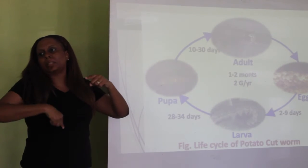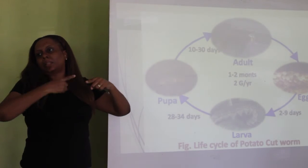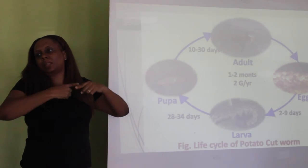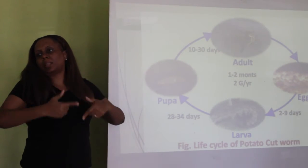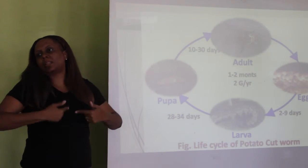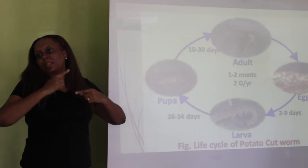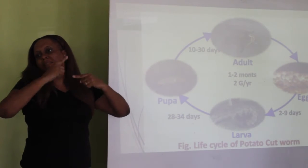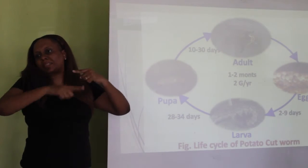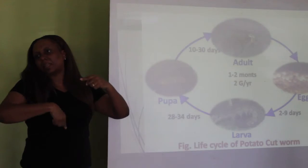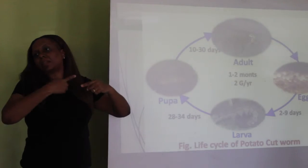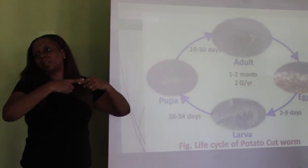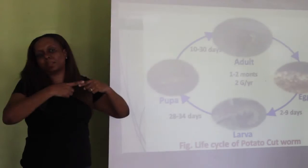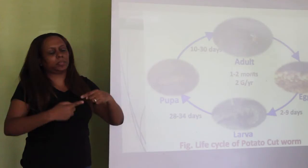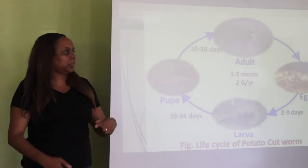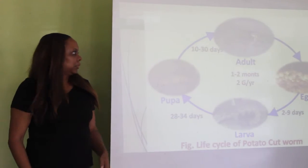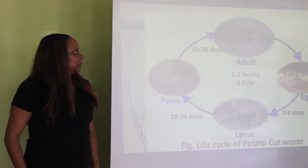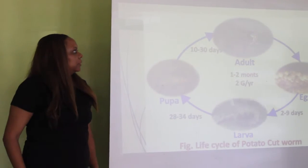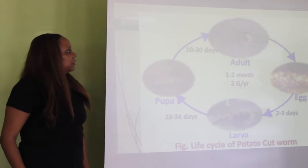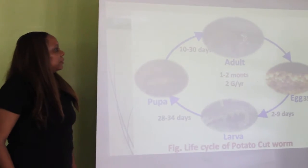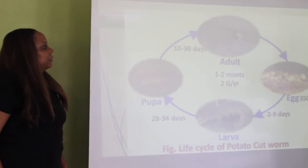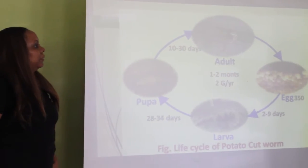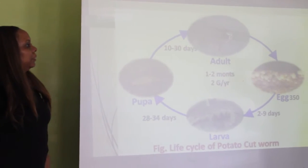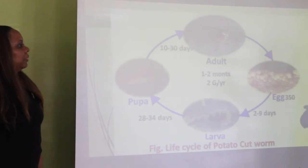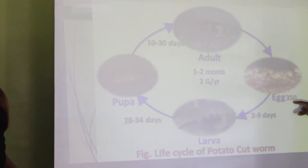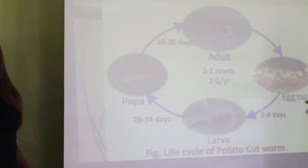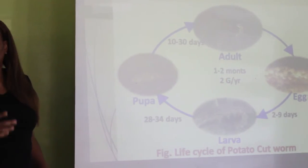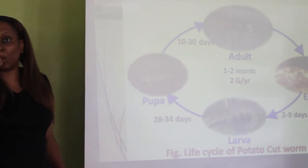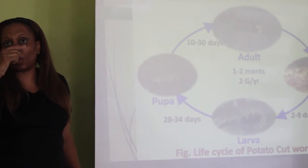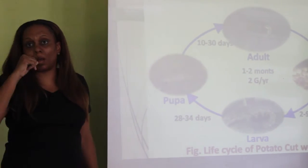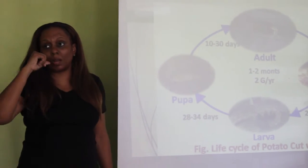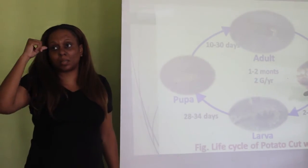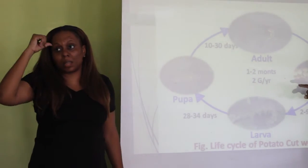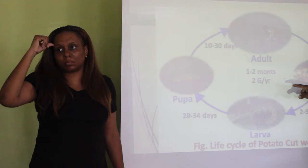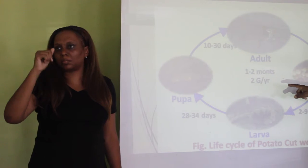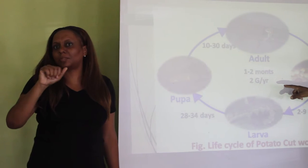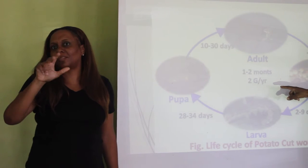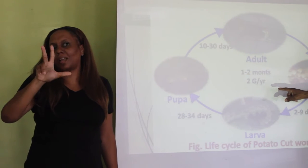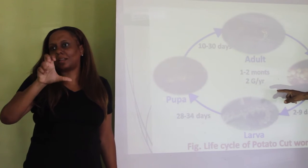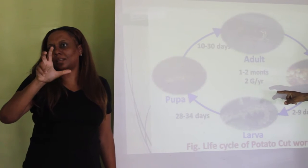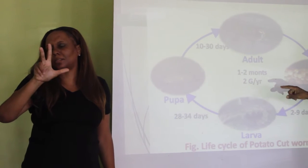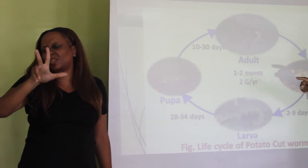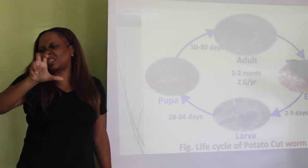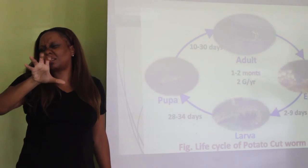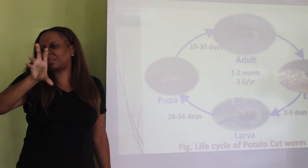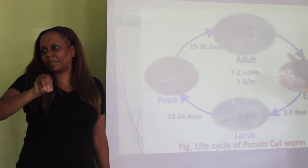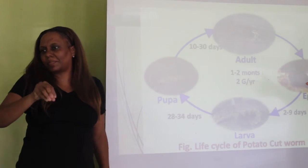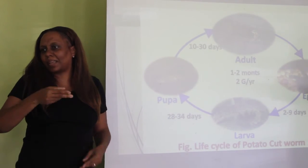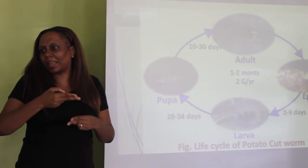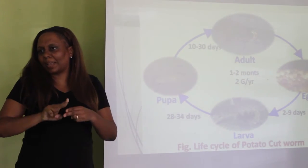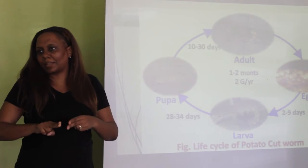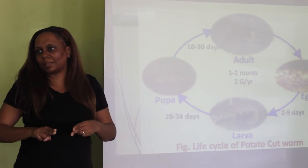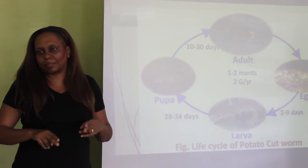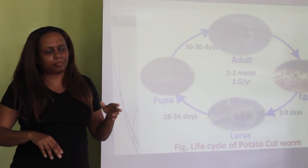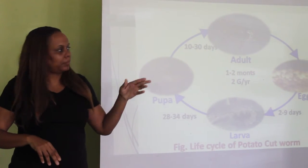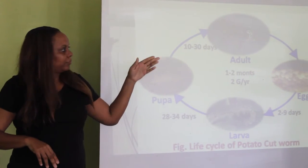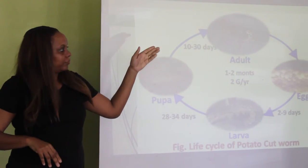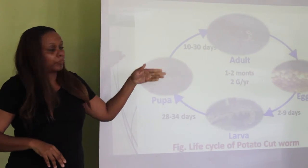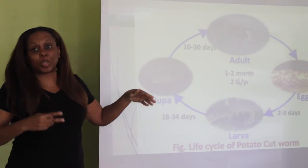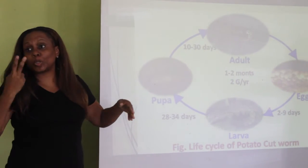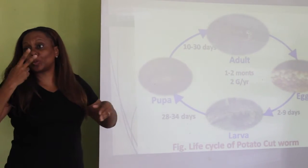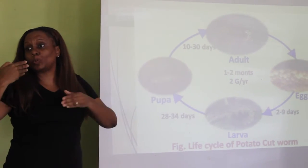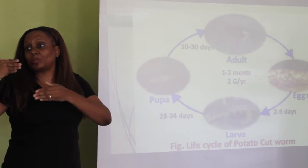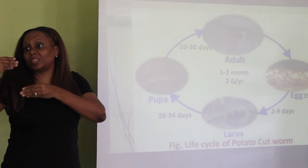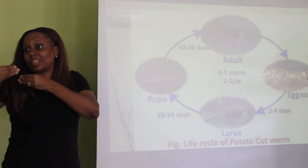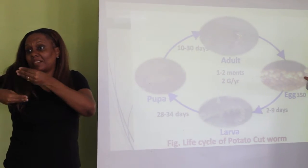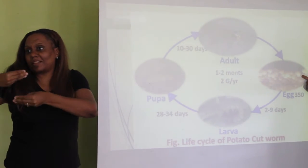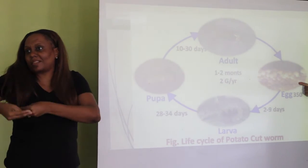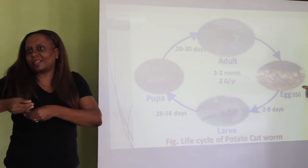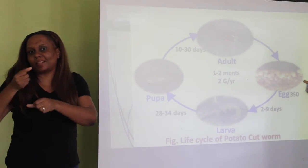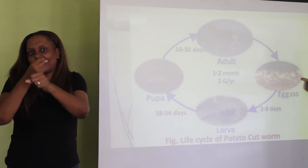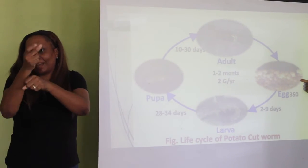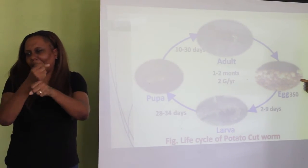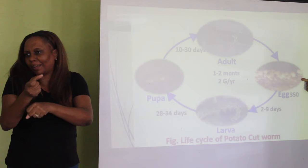yes now so remember 150 eggs actually normally have two generations a year so imagine 350 eggs